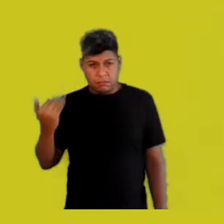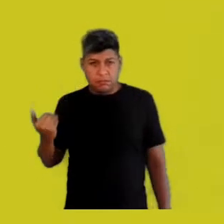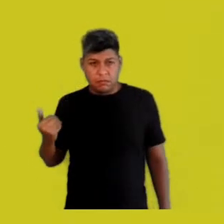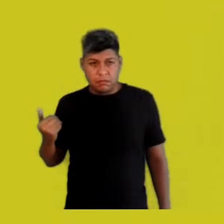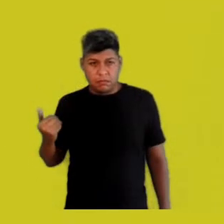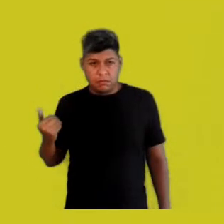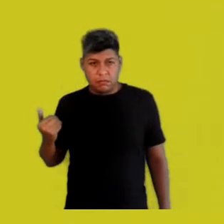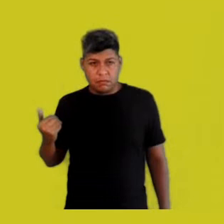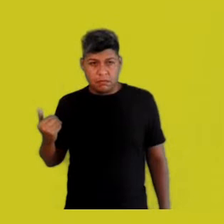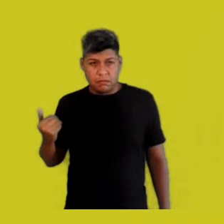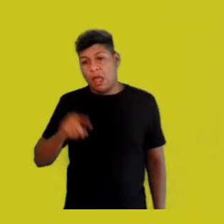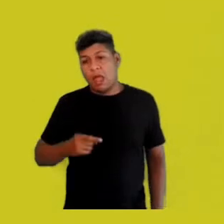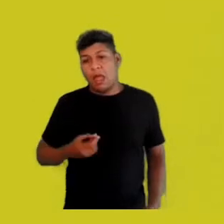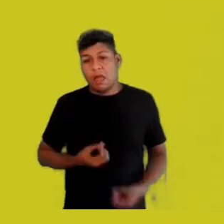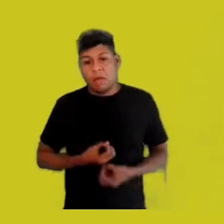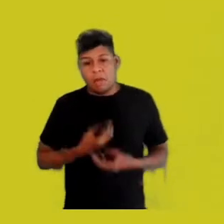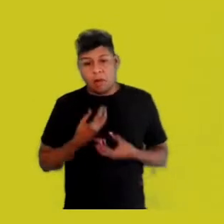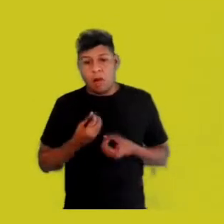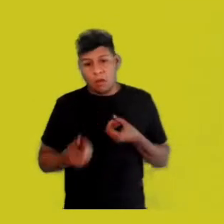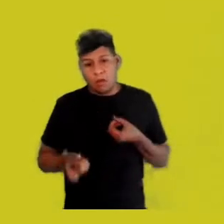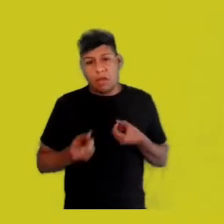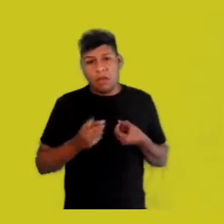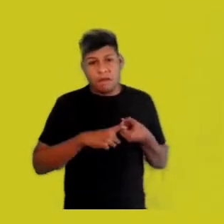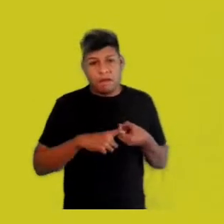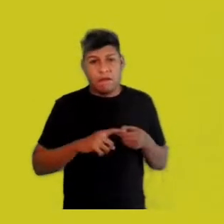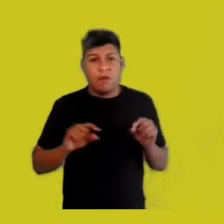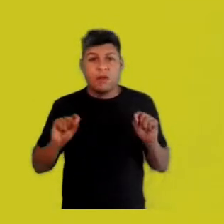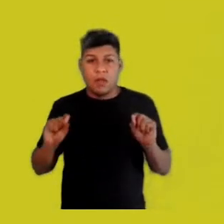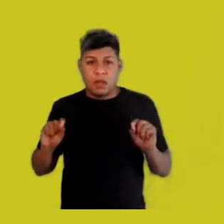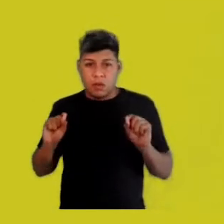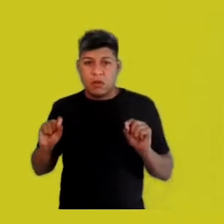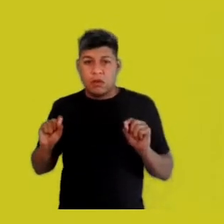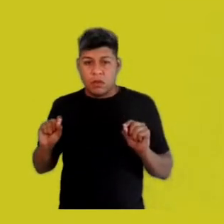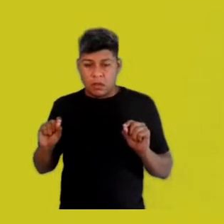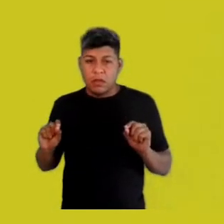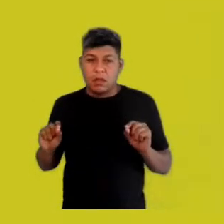this poetic that comes back to ποίησις as a craft,